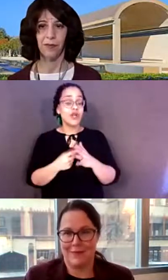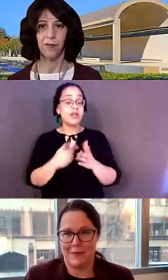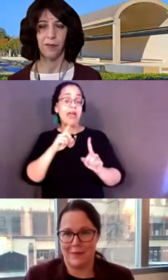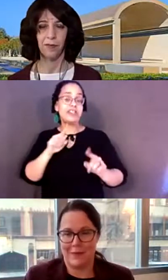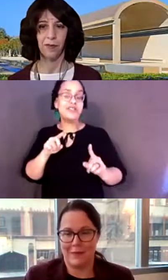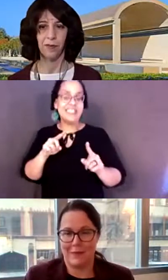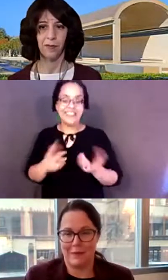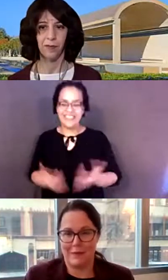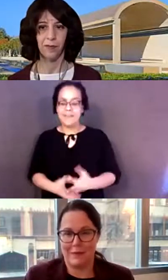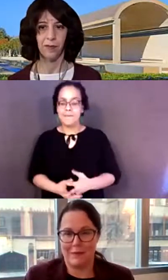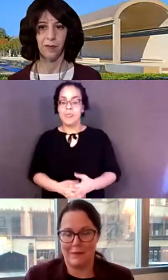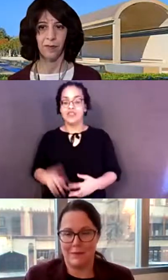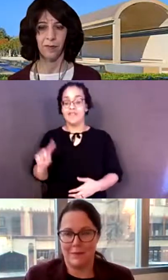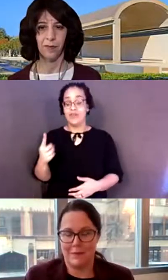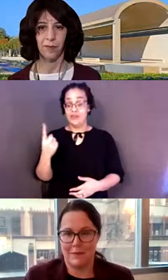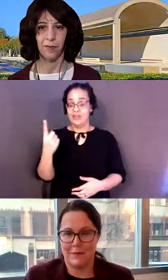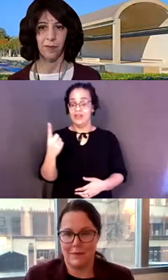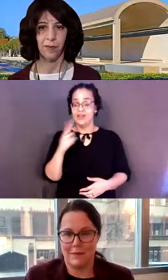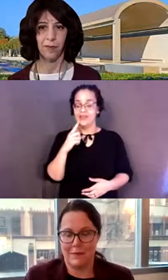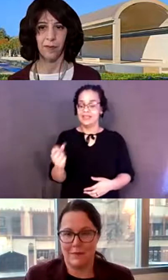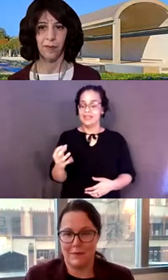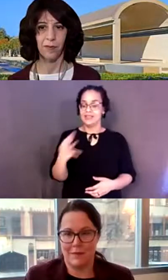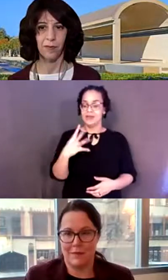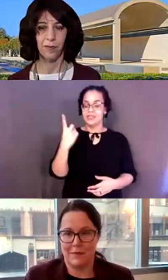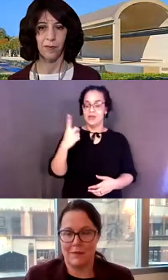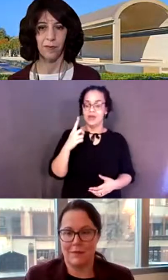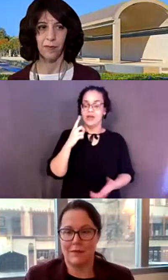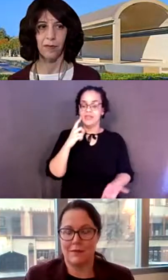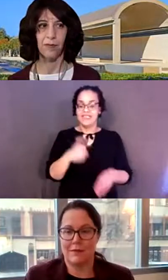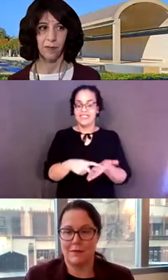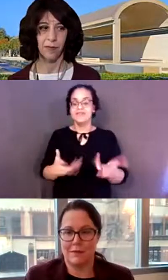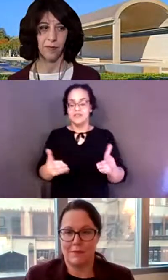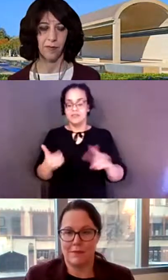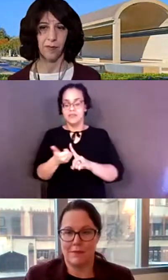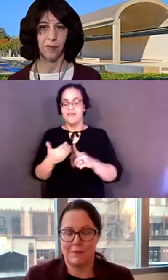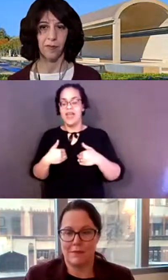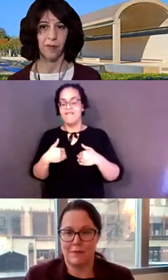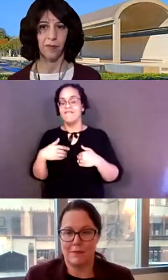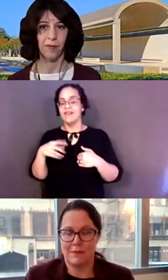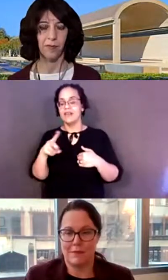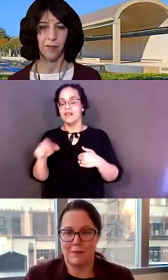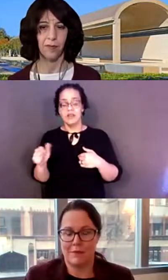one was submitted by someone who identified as having a disability. They